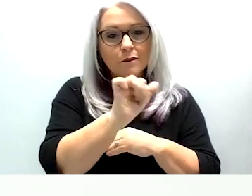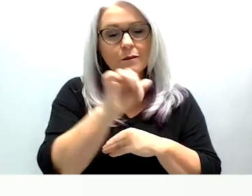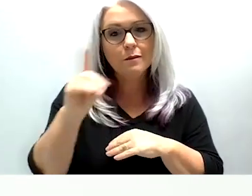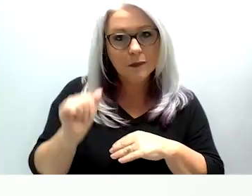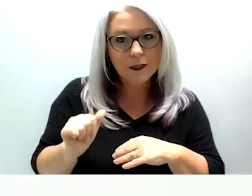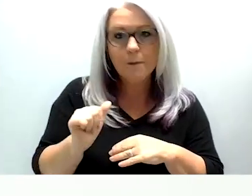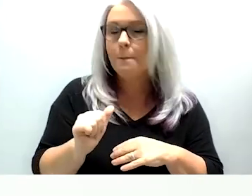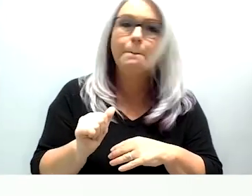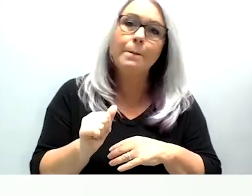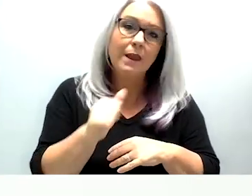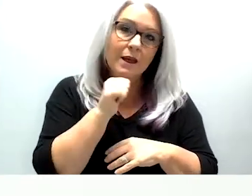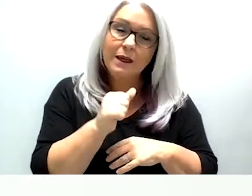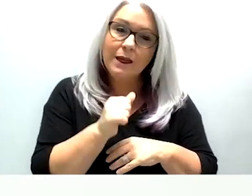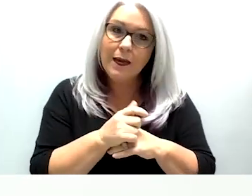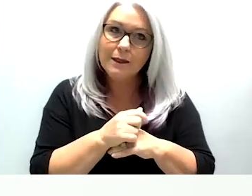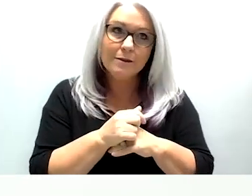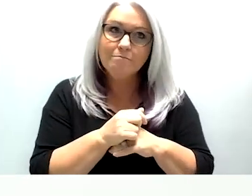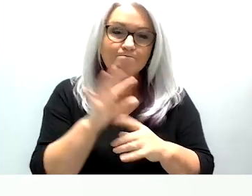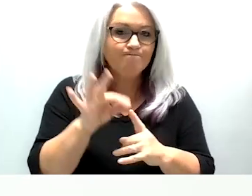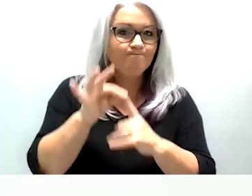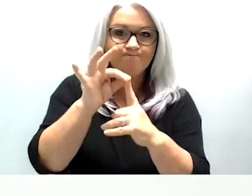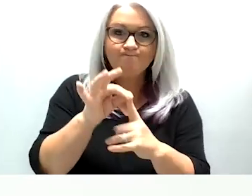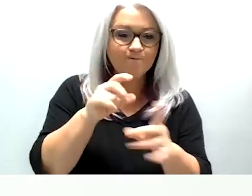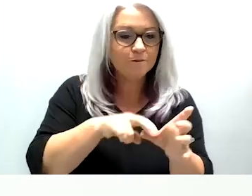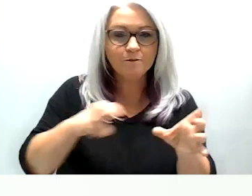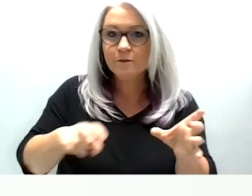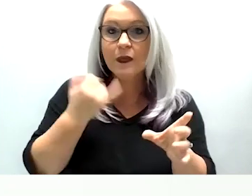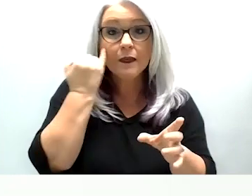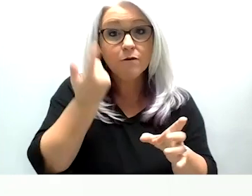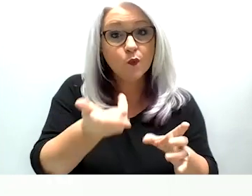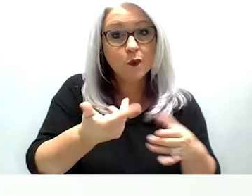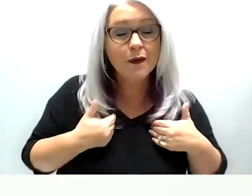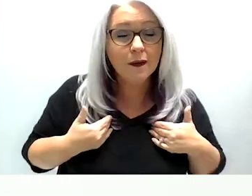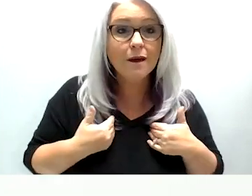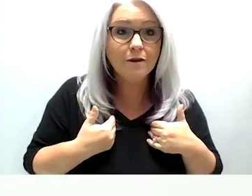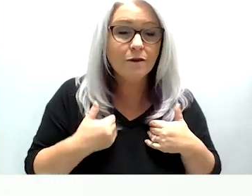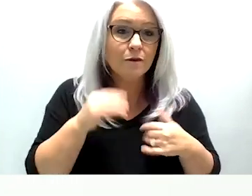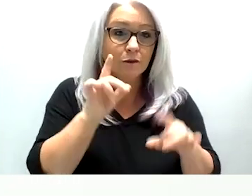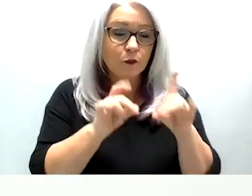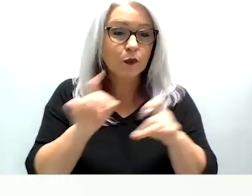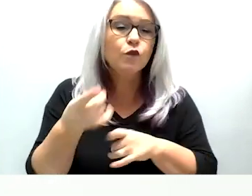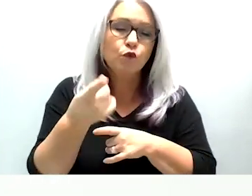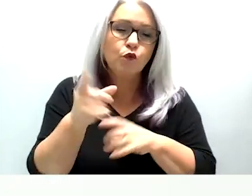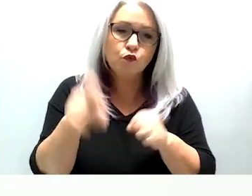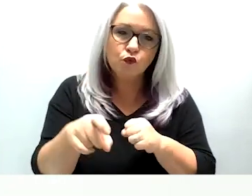are not necessarily mutually exclusive. And if you have questions about those things, you can and should reach out to